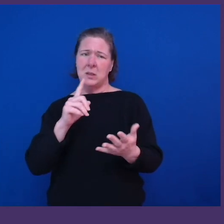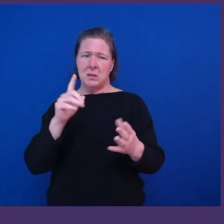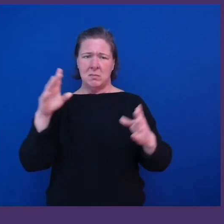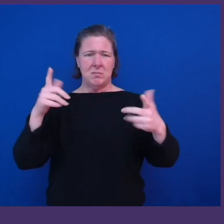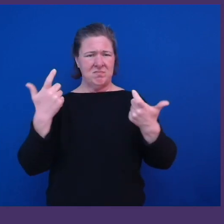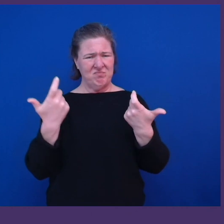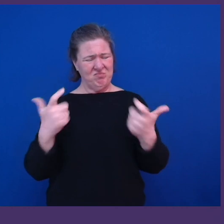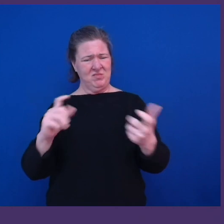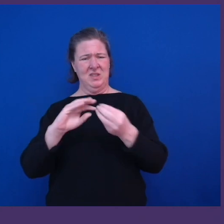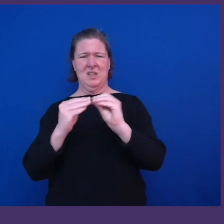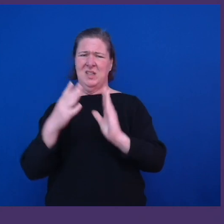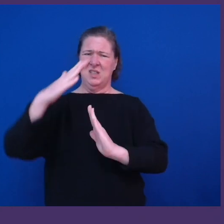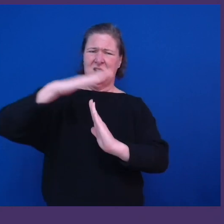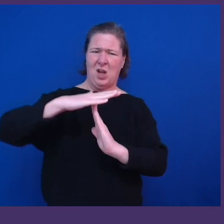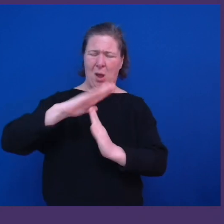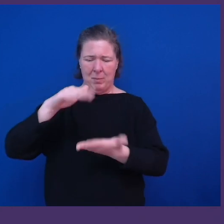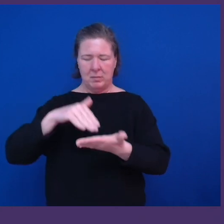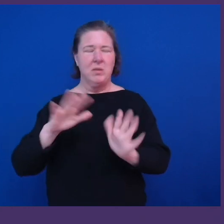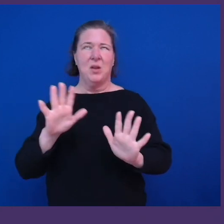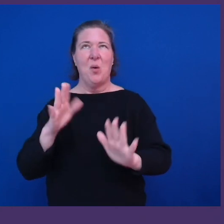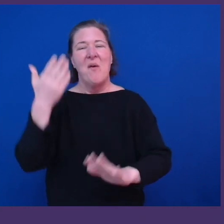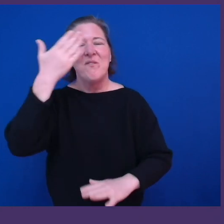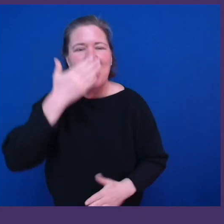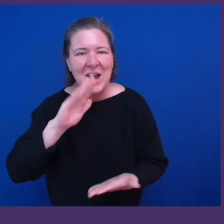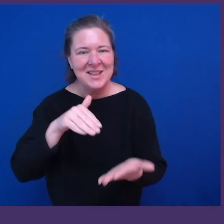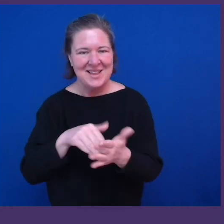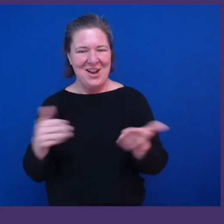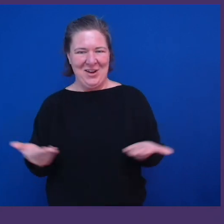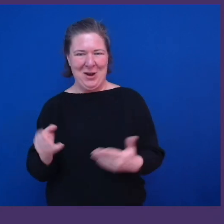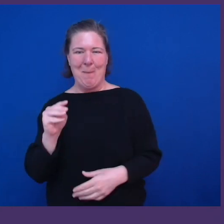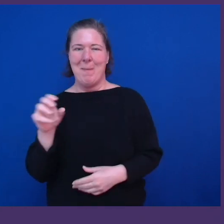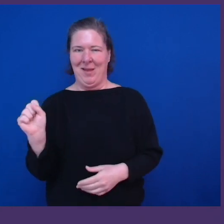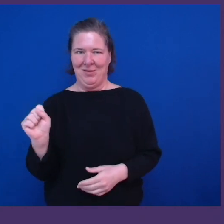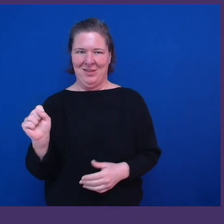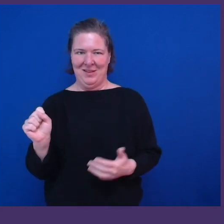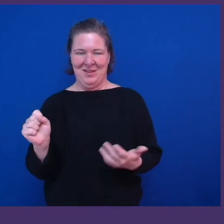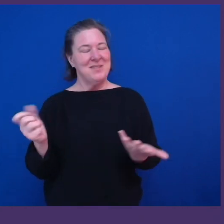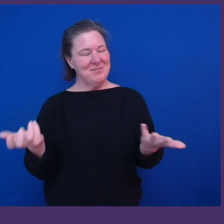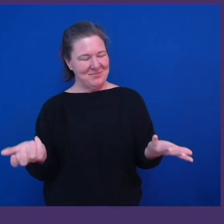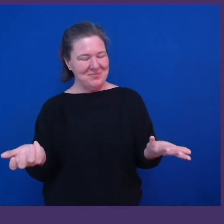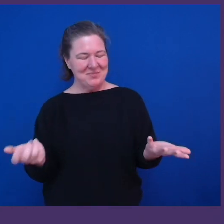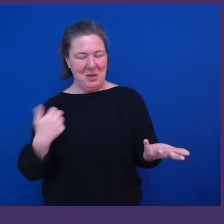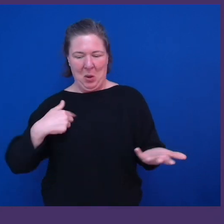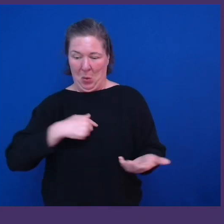Front and center at Microsoft as our company has benefited